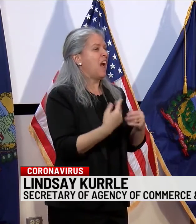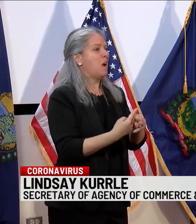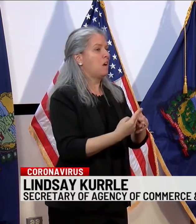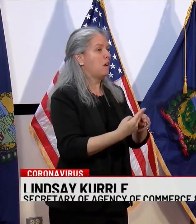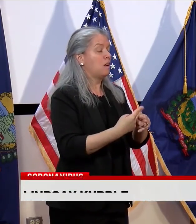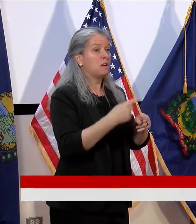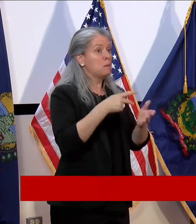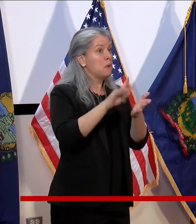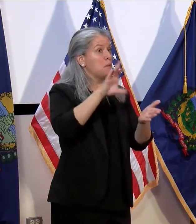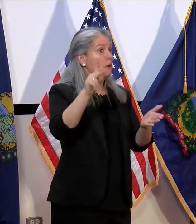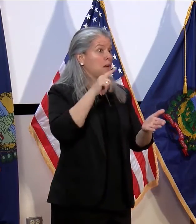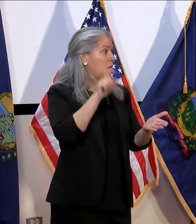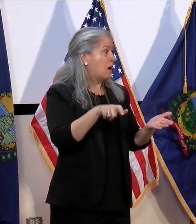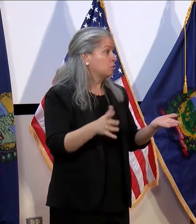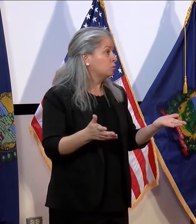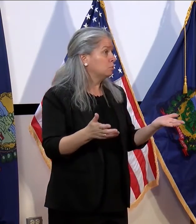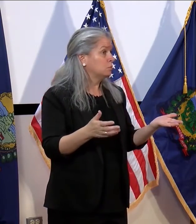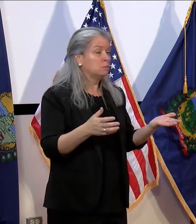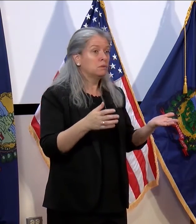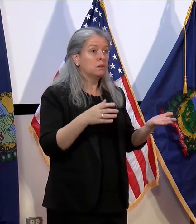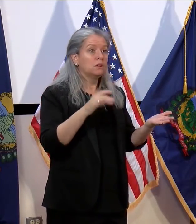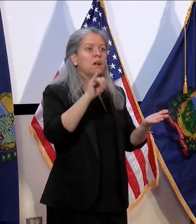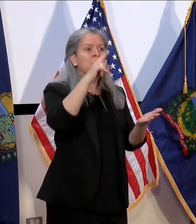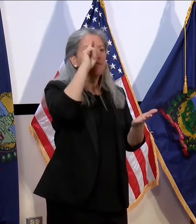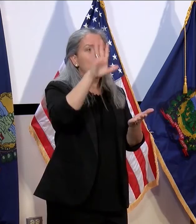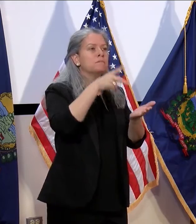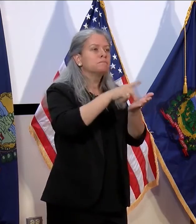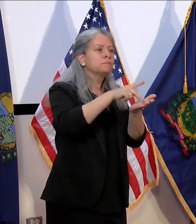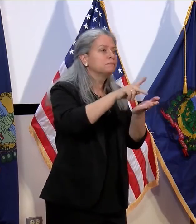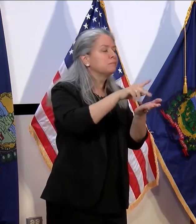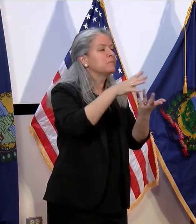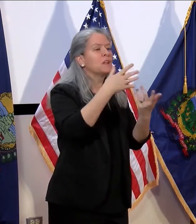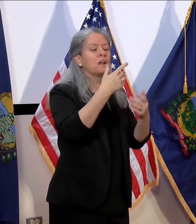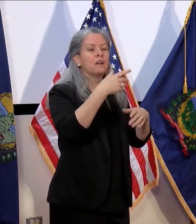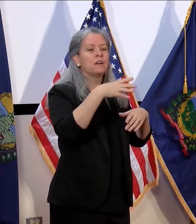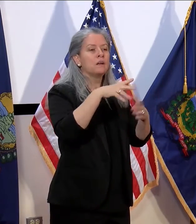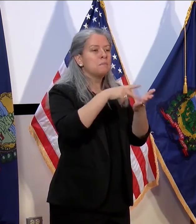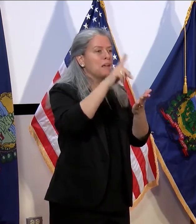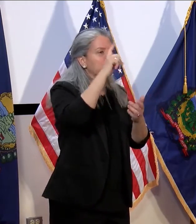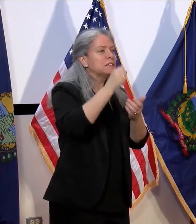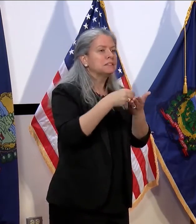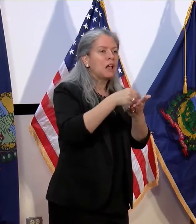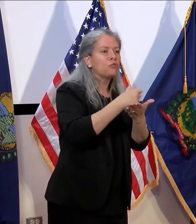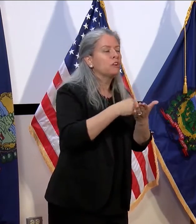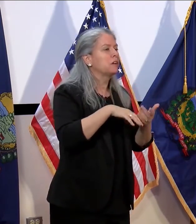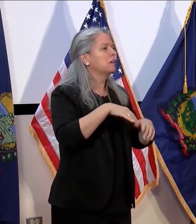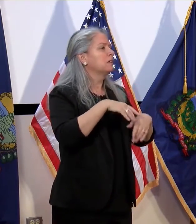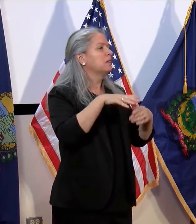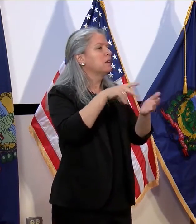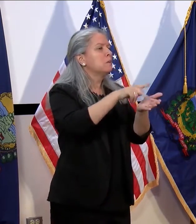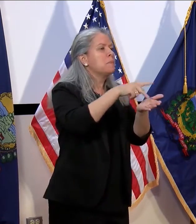business obligations."KURRLE ALSO SAID EMPLOYERS CAN APPLY